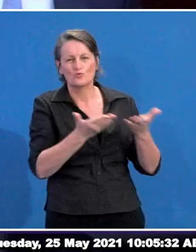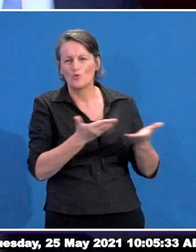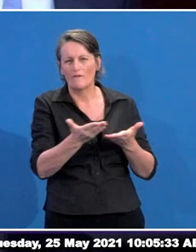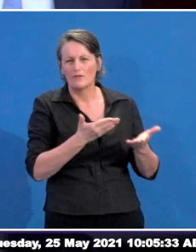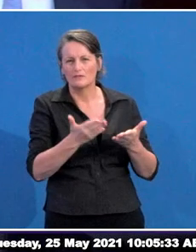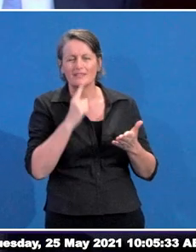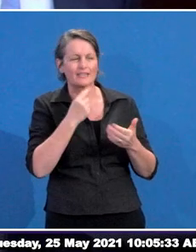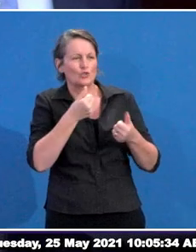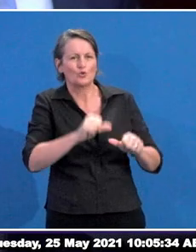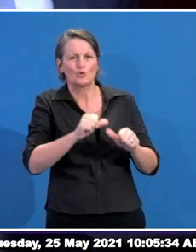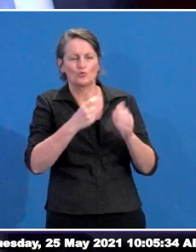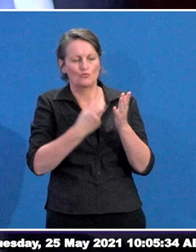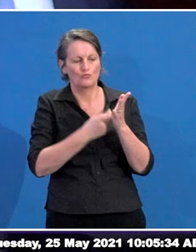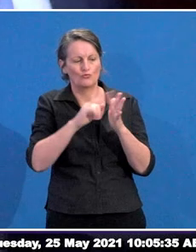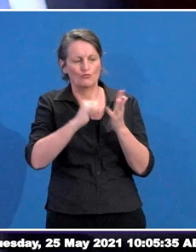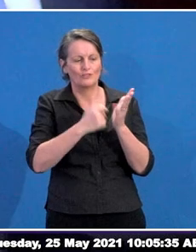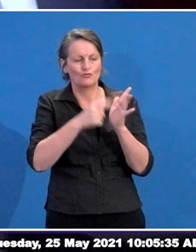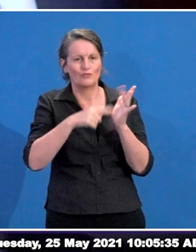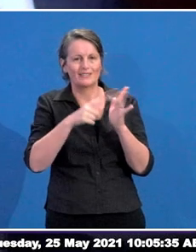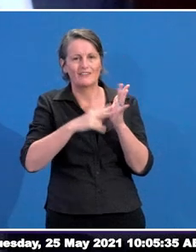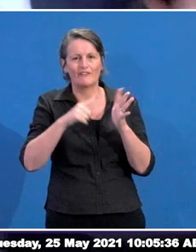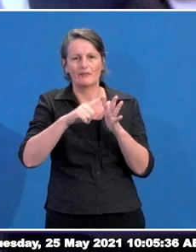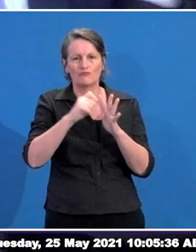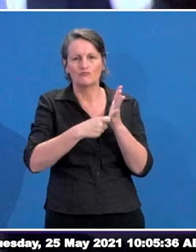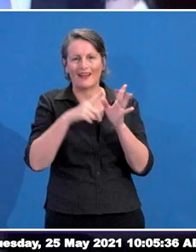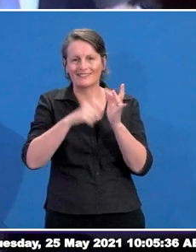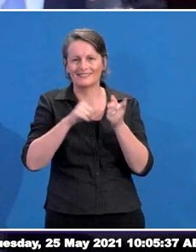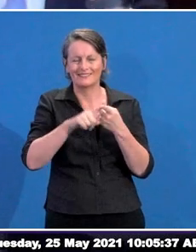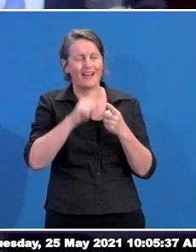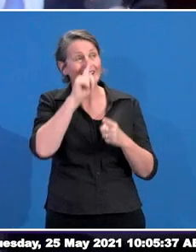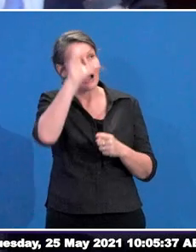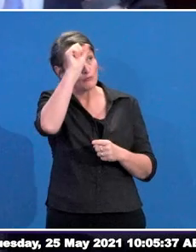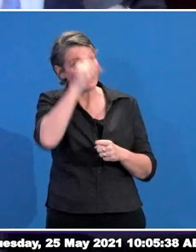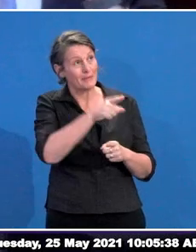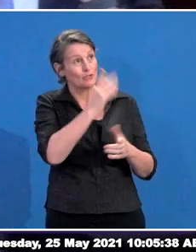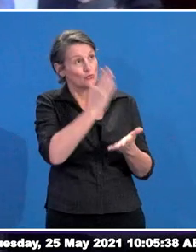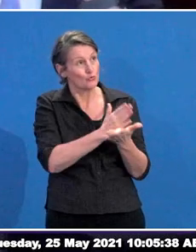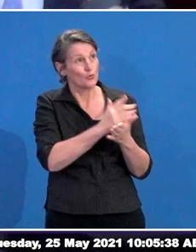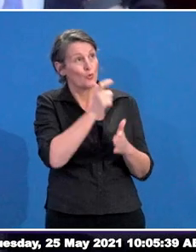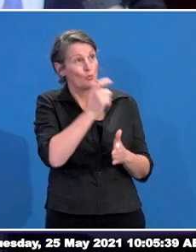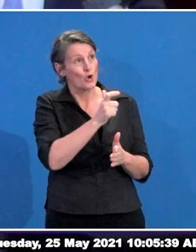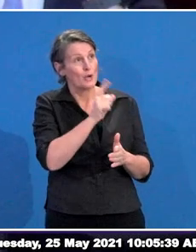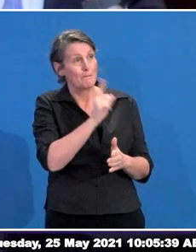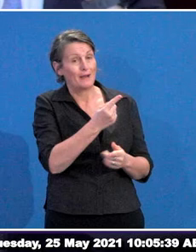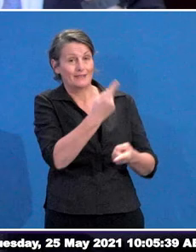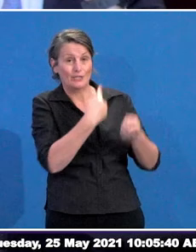And I can't remember the exact words that he used, but it was to the effect of,